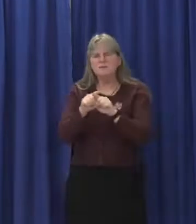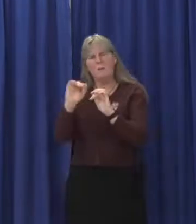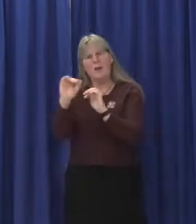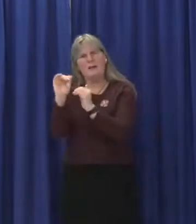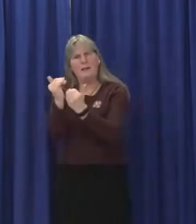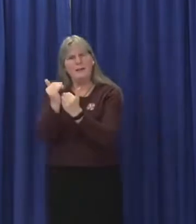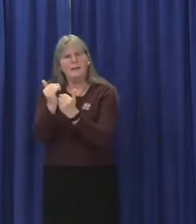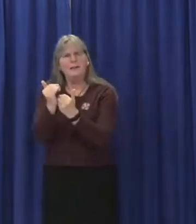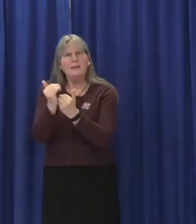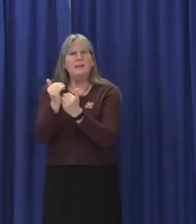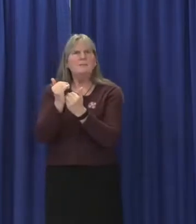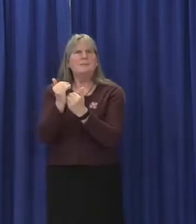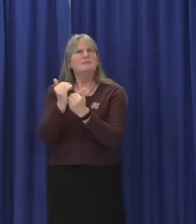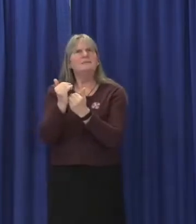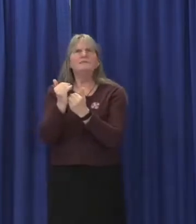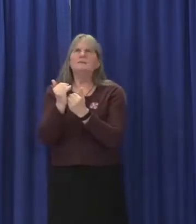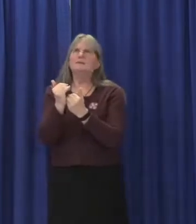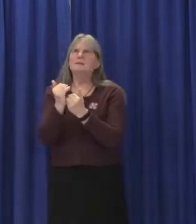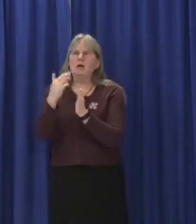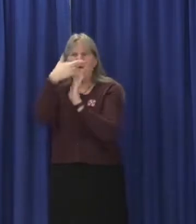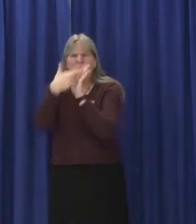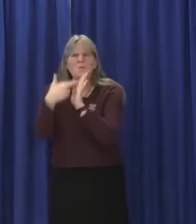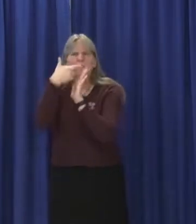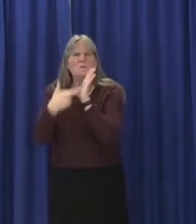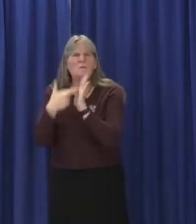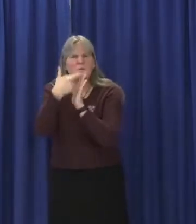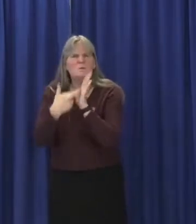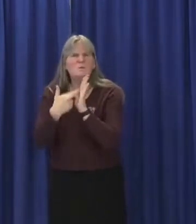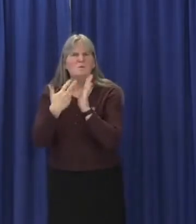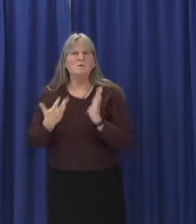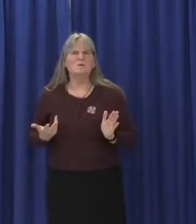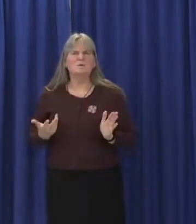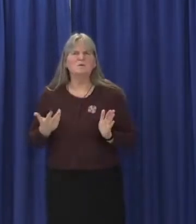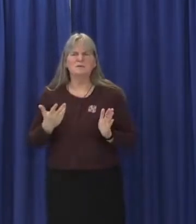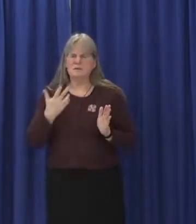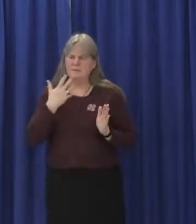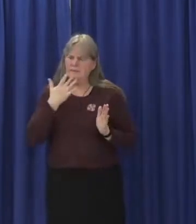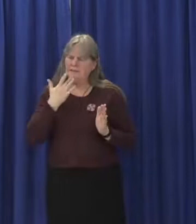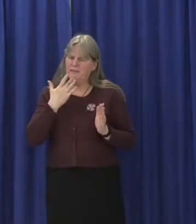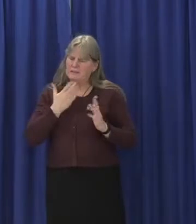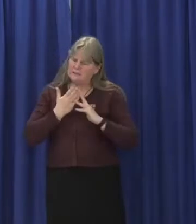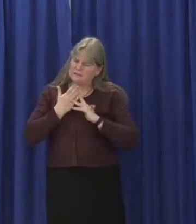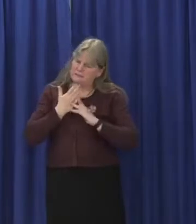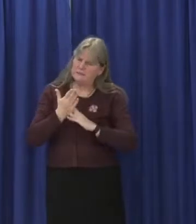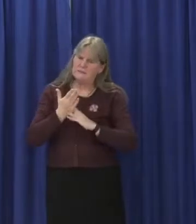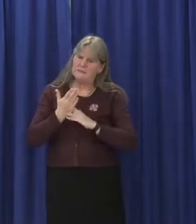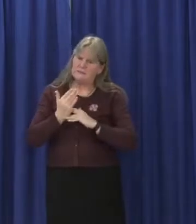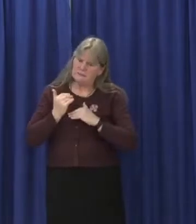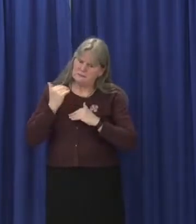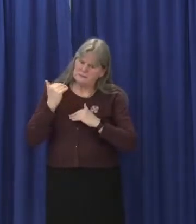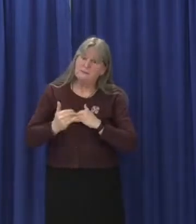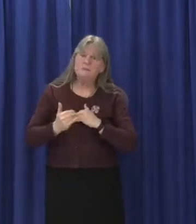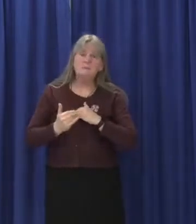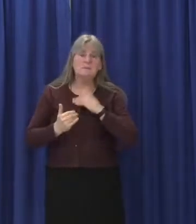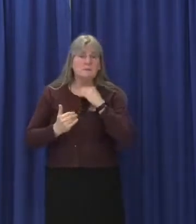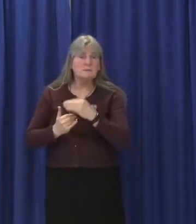disruptions, as we continue to move through this new phase of the-- of the pandemic.